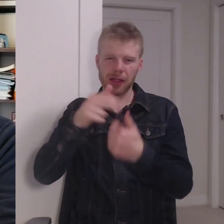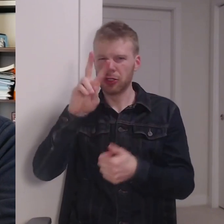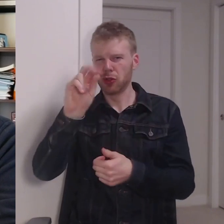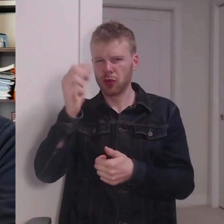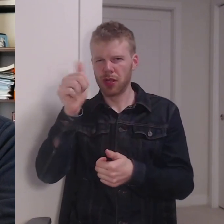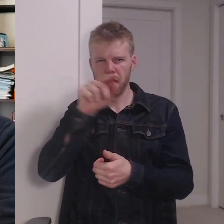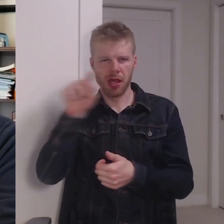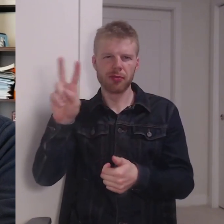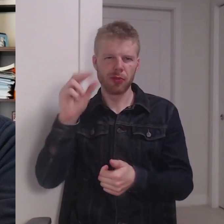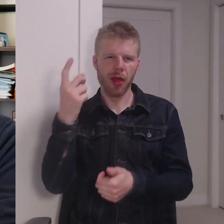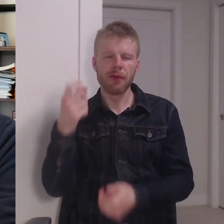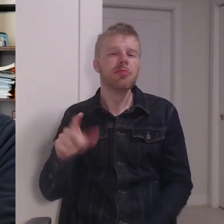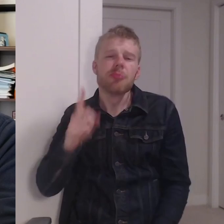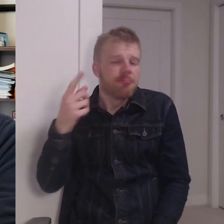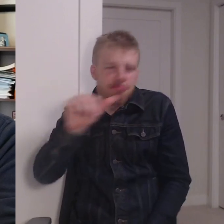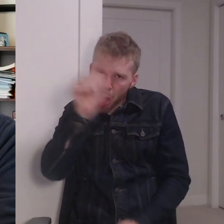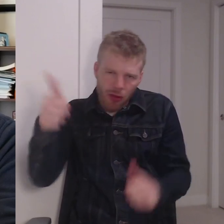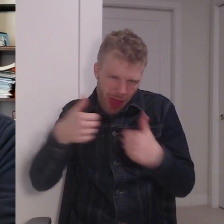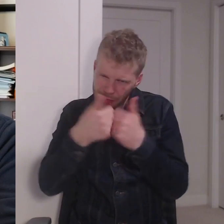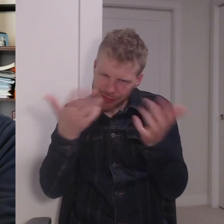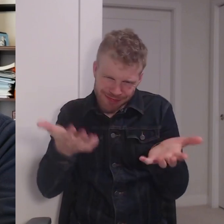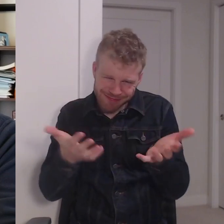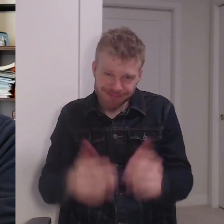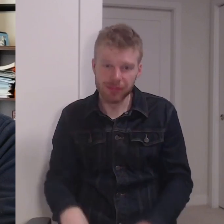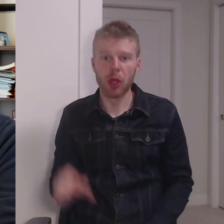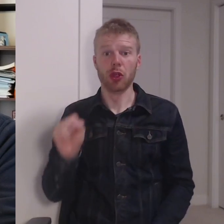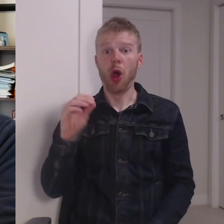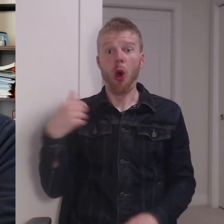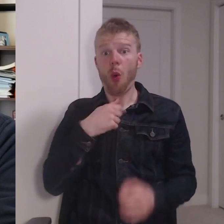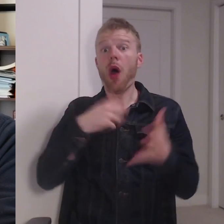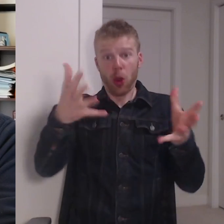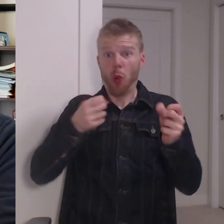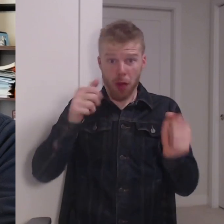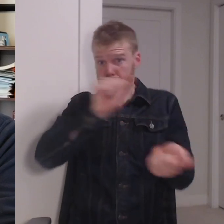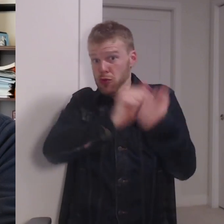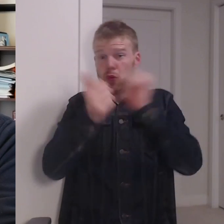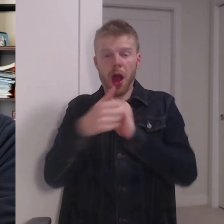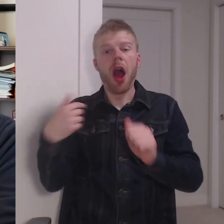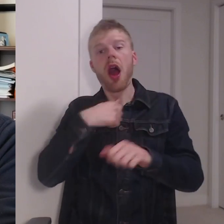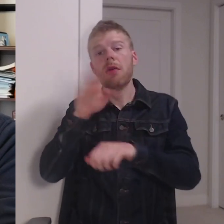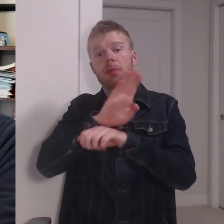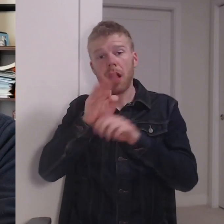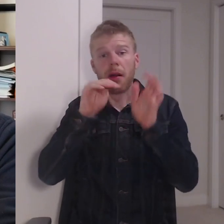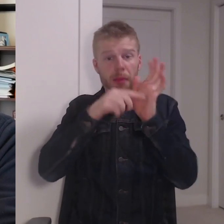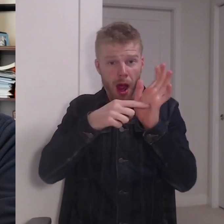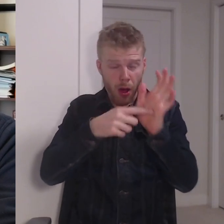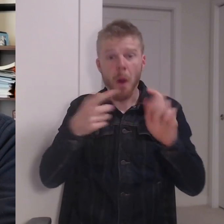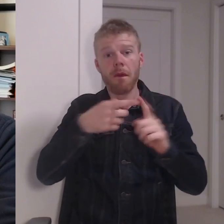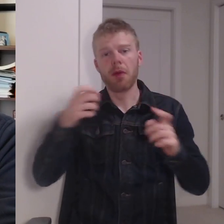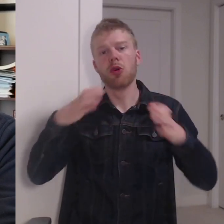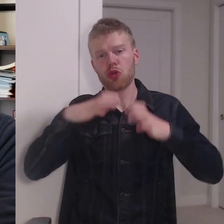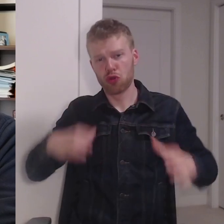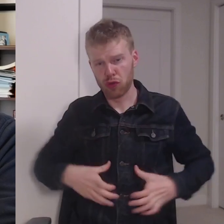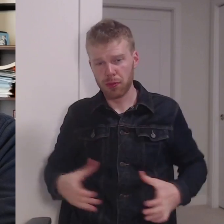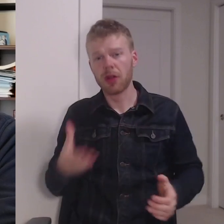yet one more. So we quickly shift shifted our business model from consumer